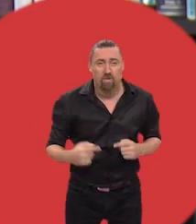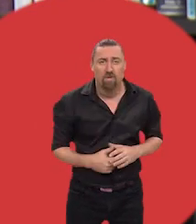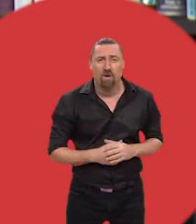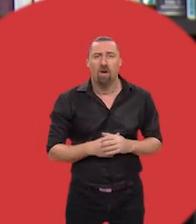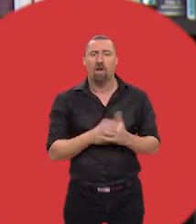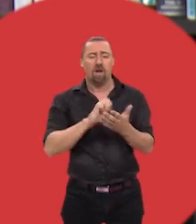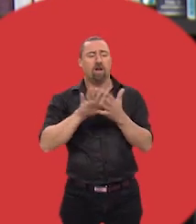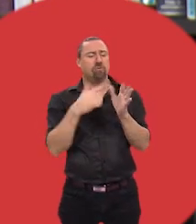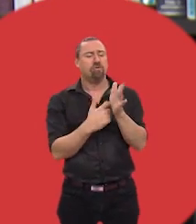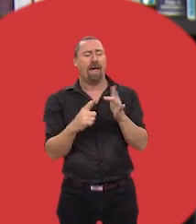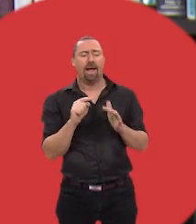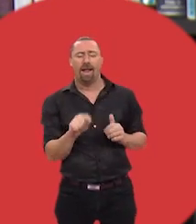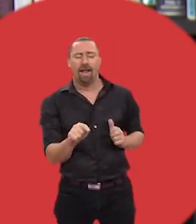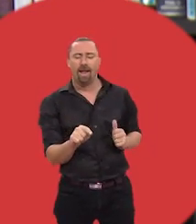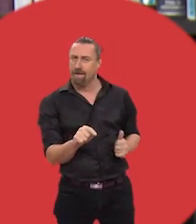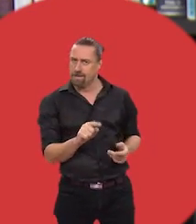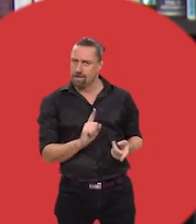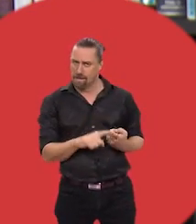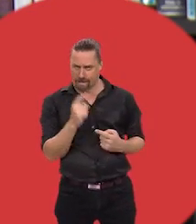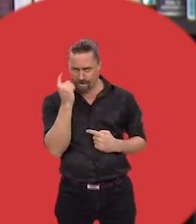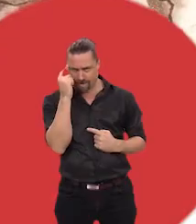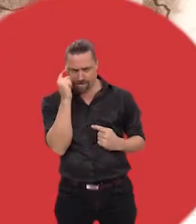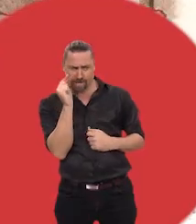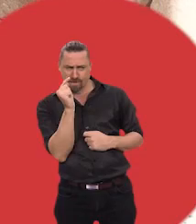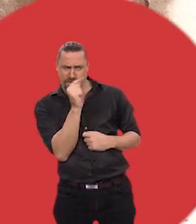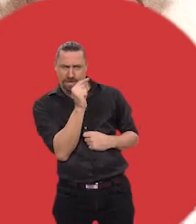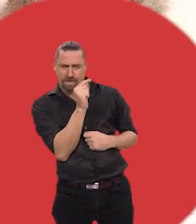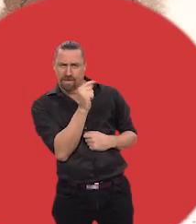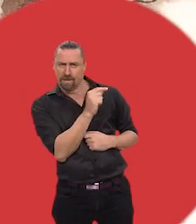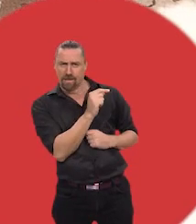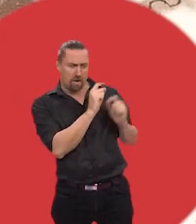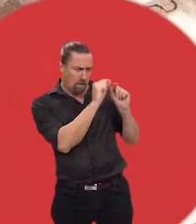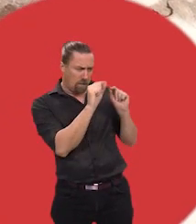And Charlie? Well, Charlie still wanted to know what the squiggly word said.